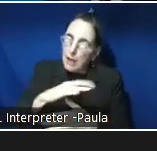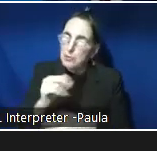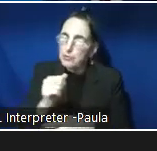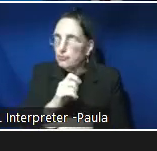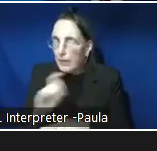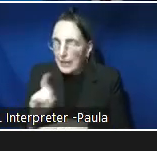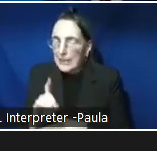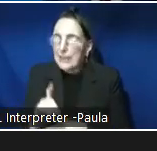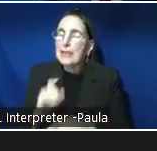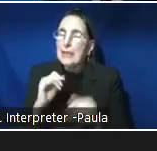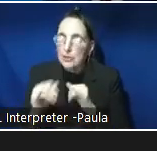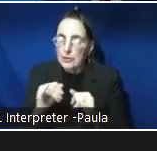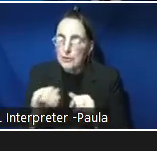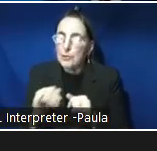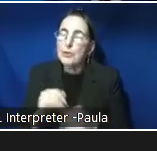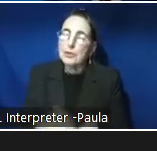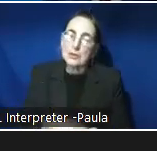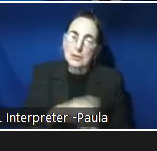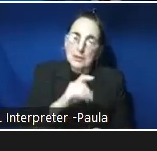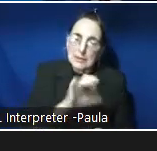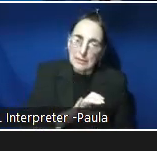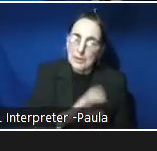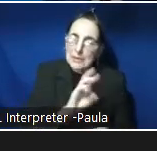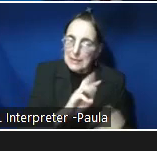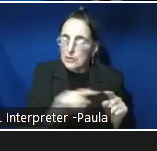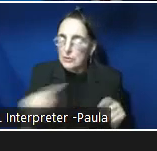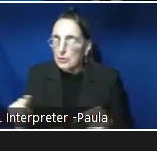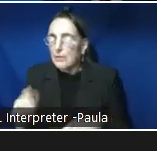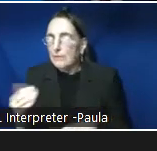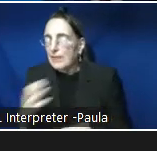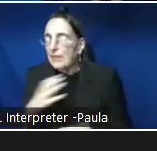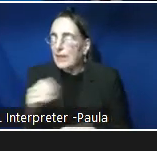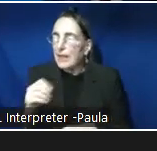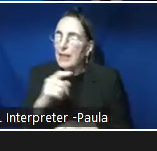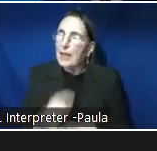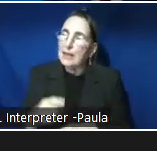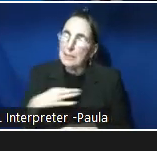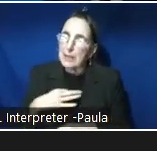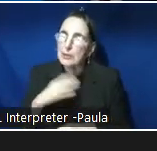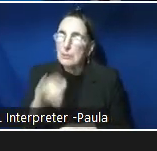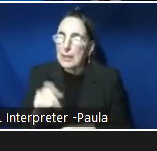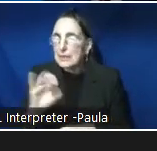the December 6 through the 14 and announce the selected states through December 21. We will be coordinating with the selected states to